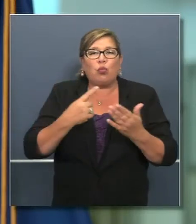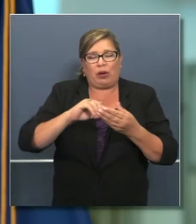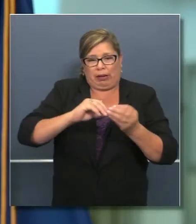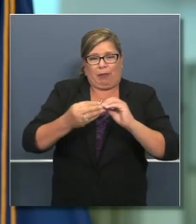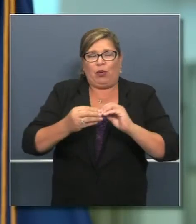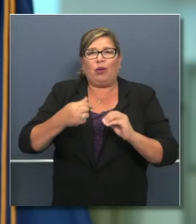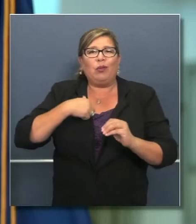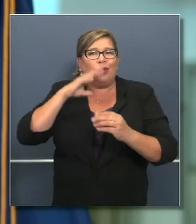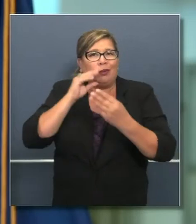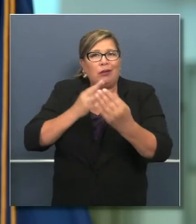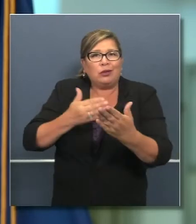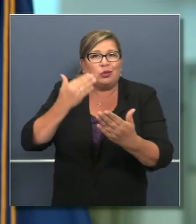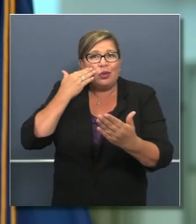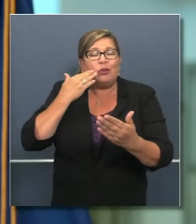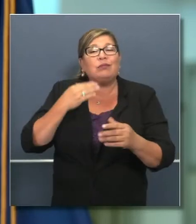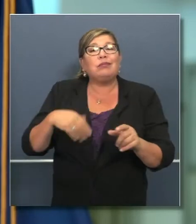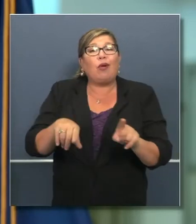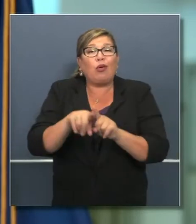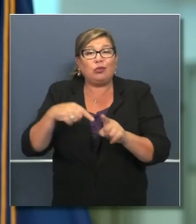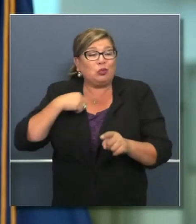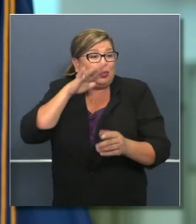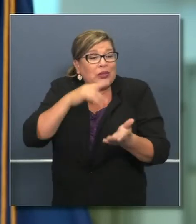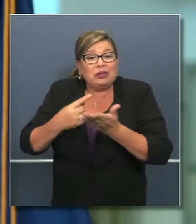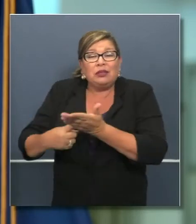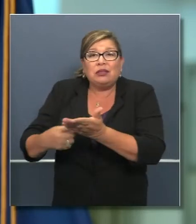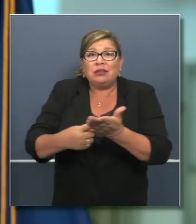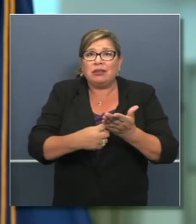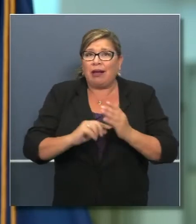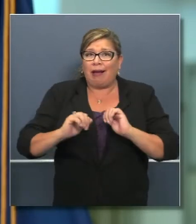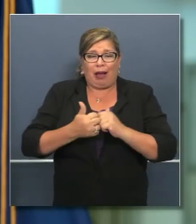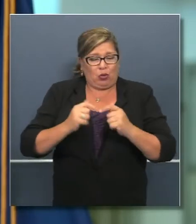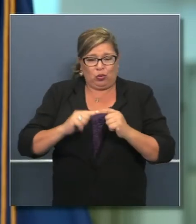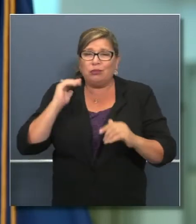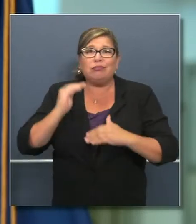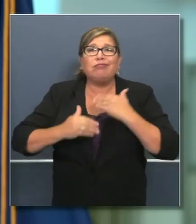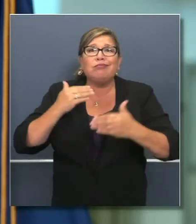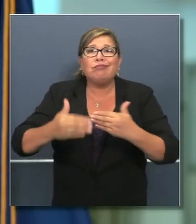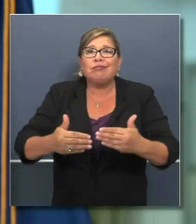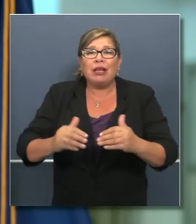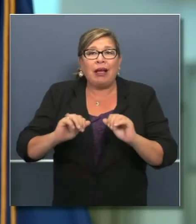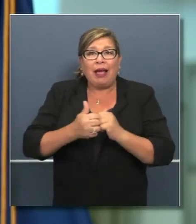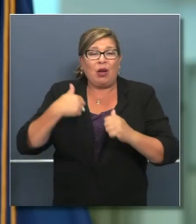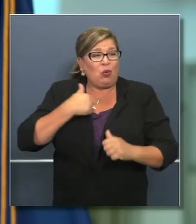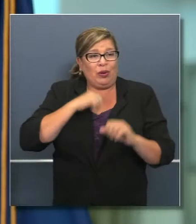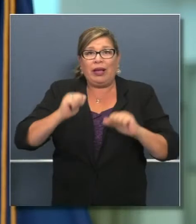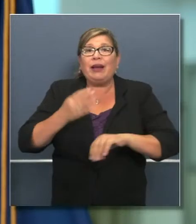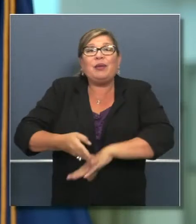and where we need to go together by improving our efforts improving our efforts around social